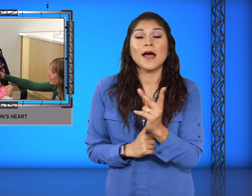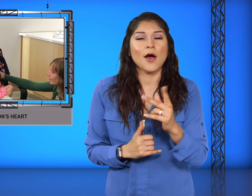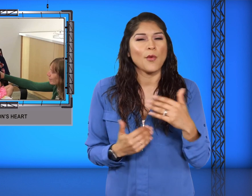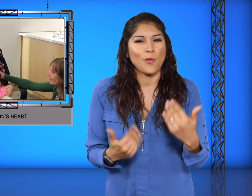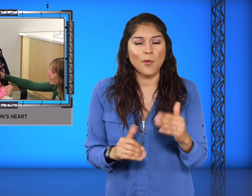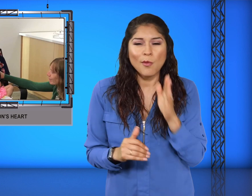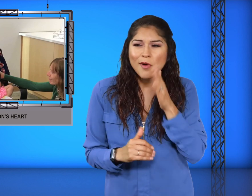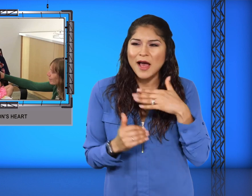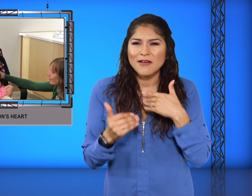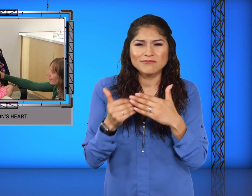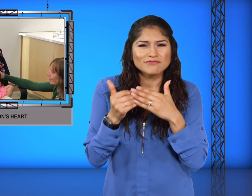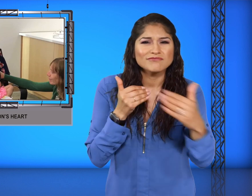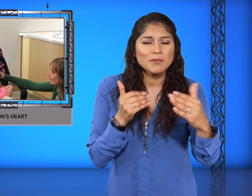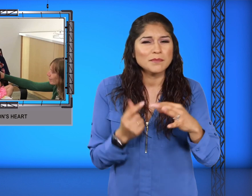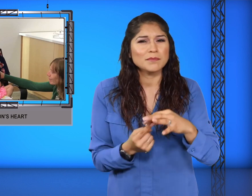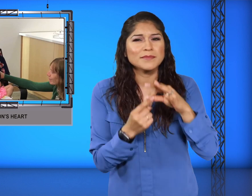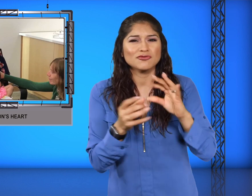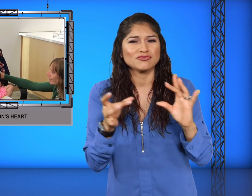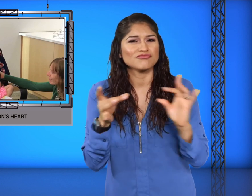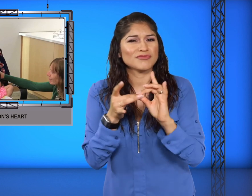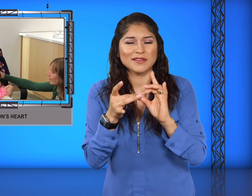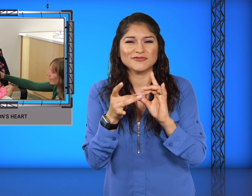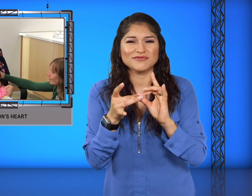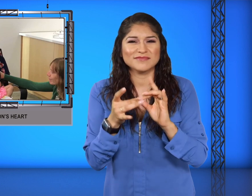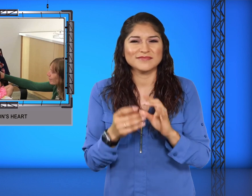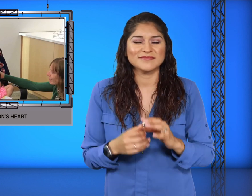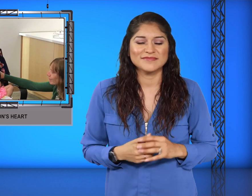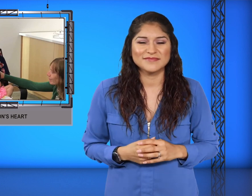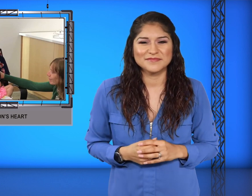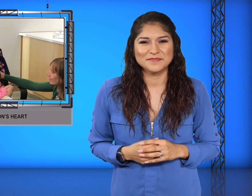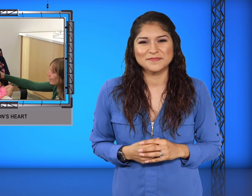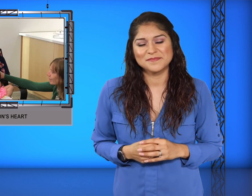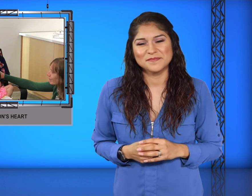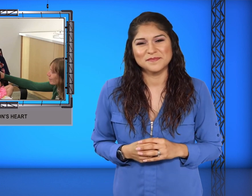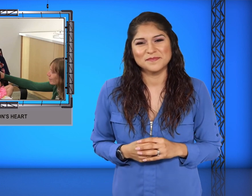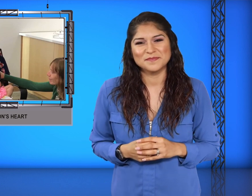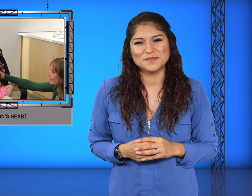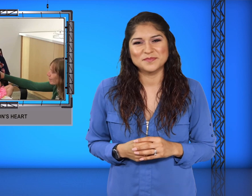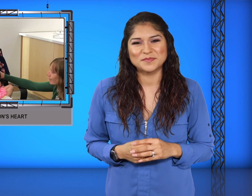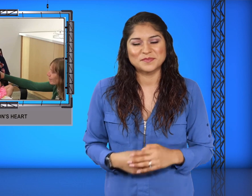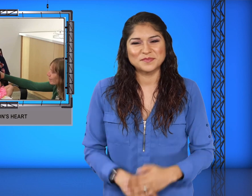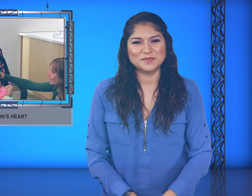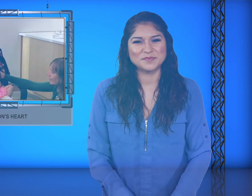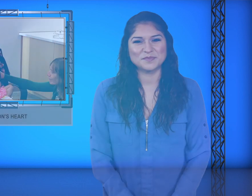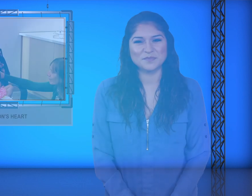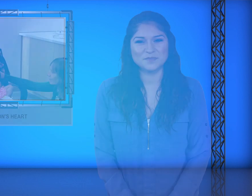a special connection for the rest of their lives.